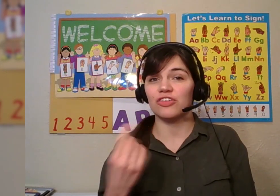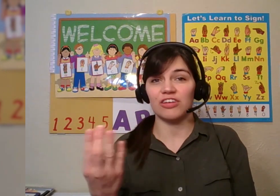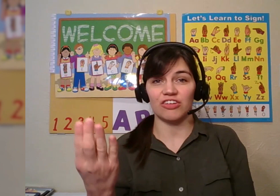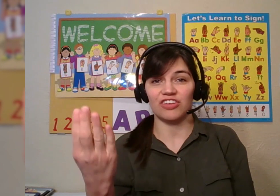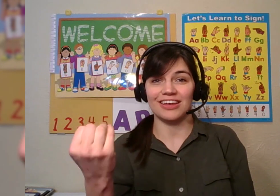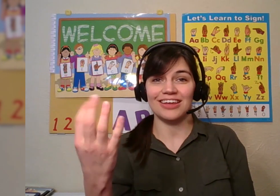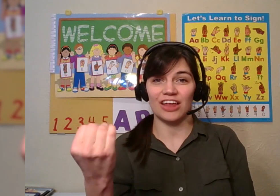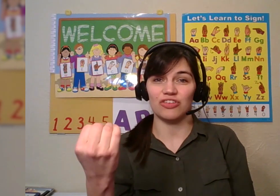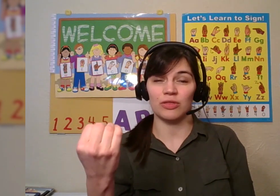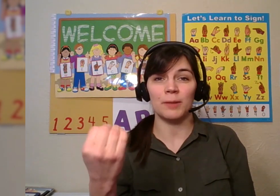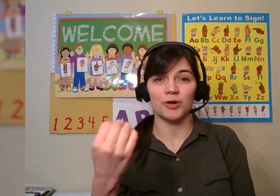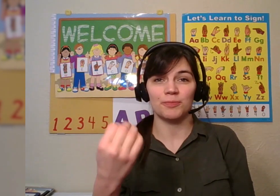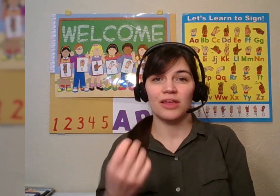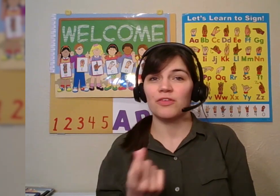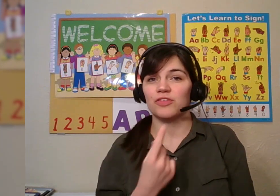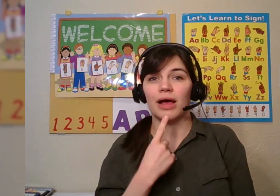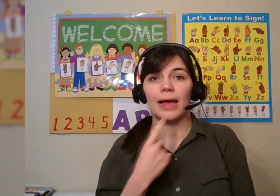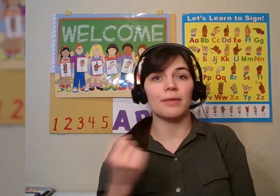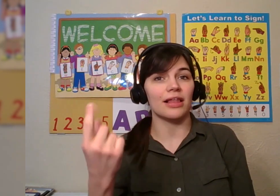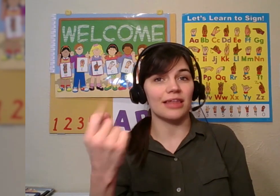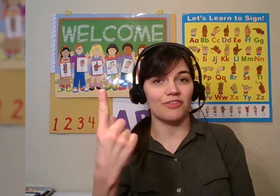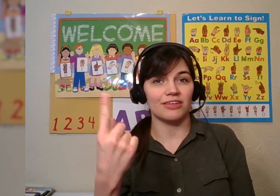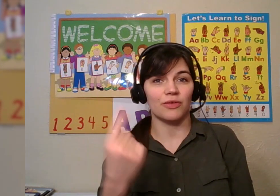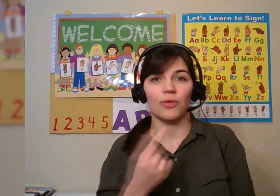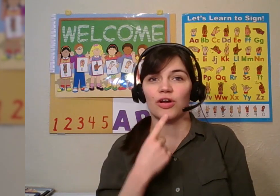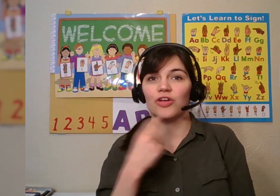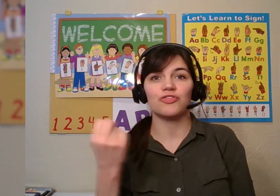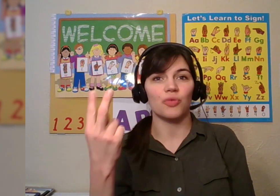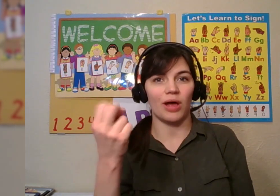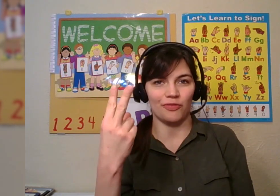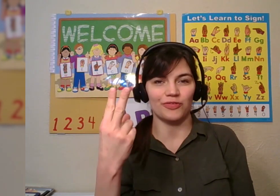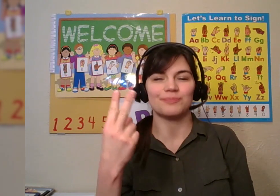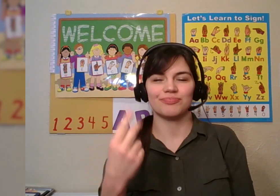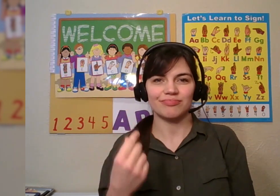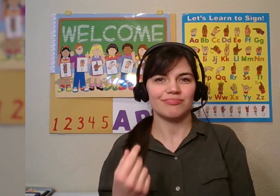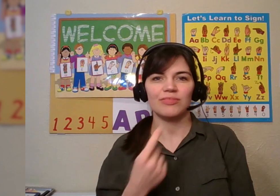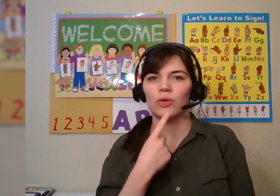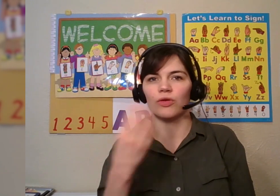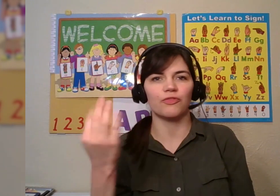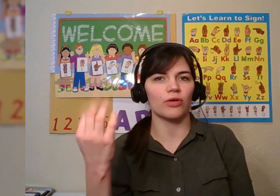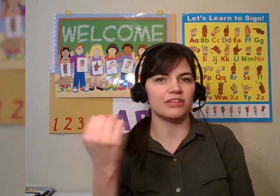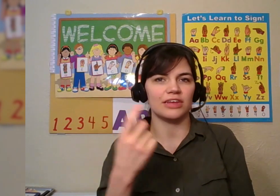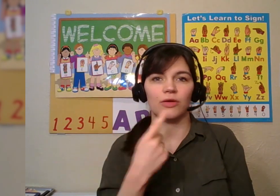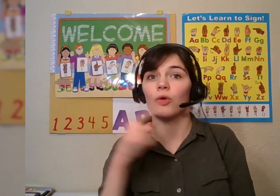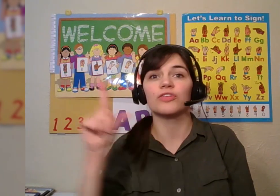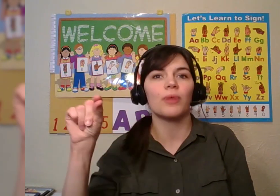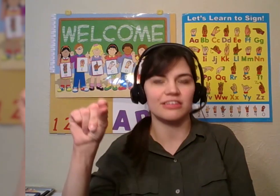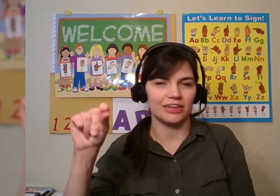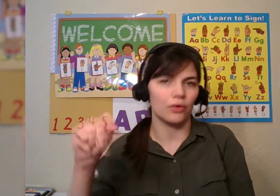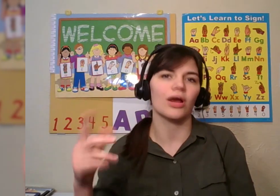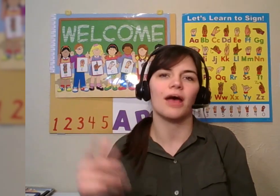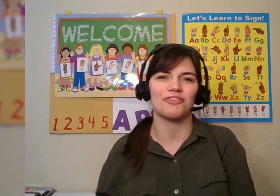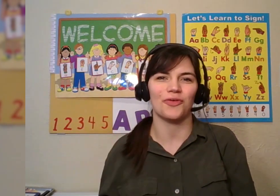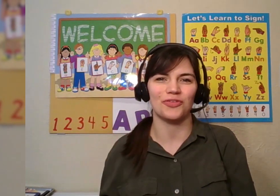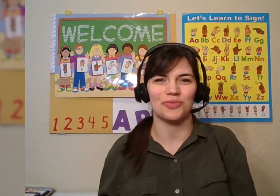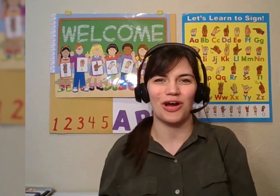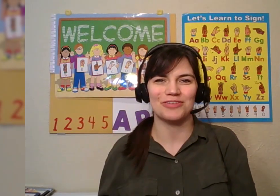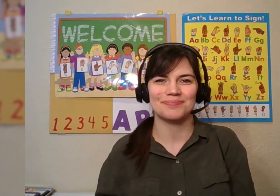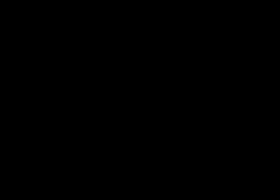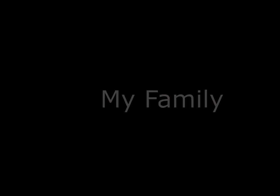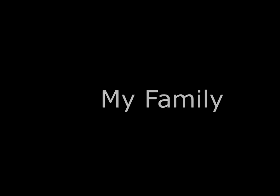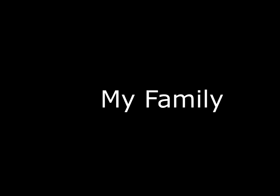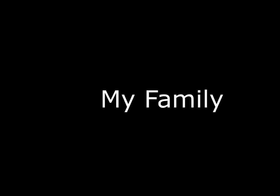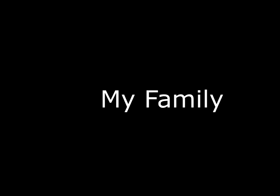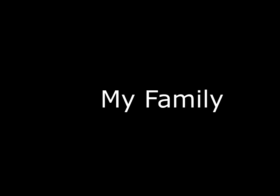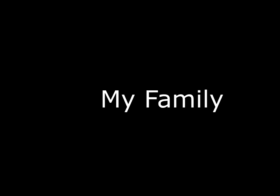chin and show the number. So, "I'm 11," or 12 or 14 or 20 or however old you are.